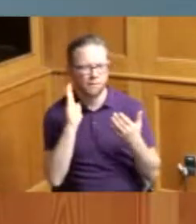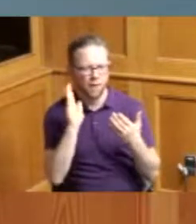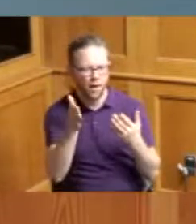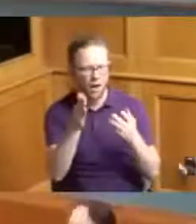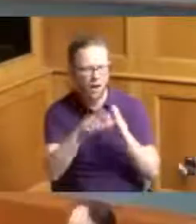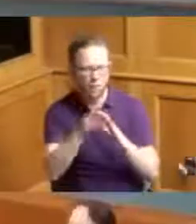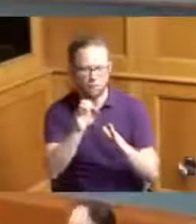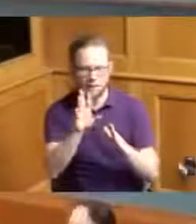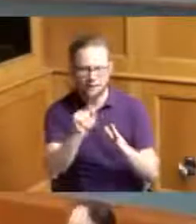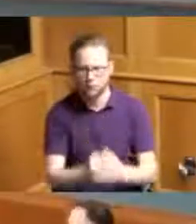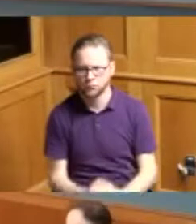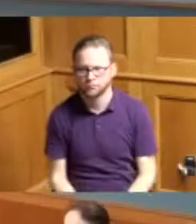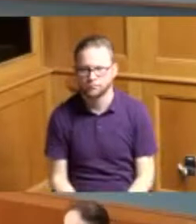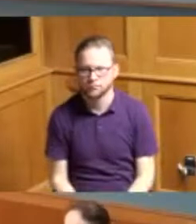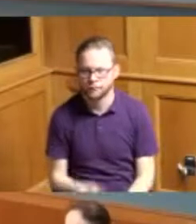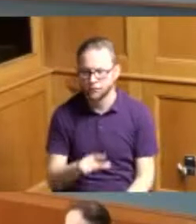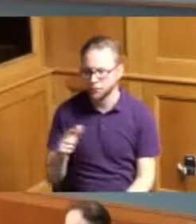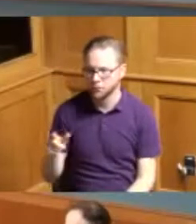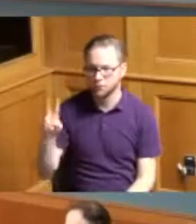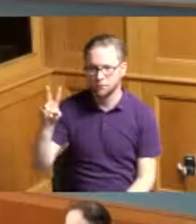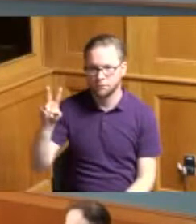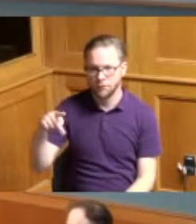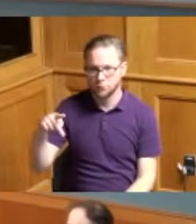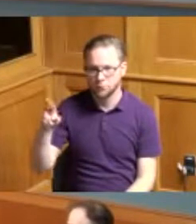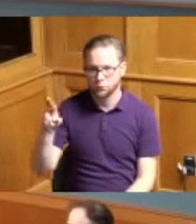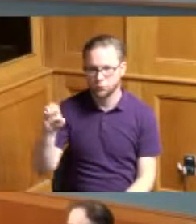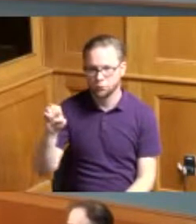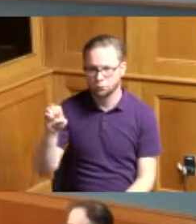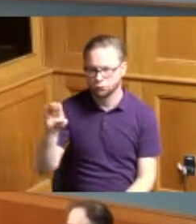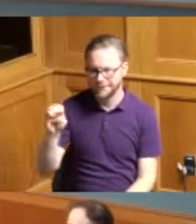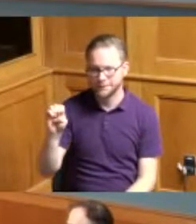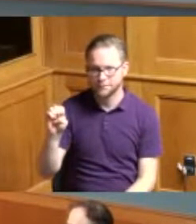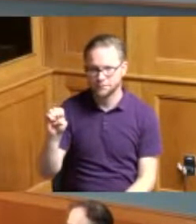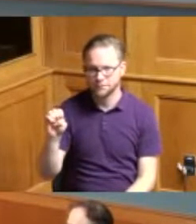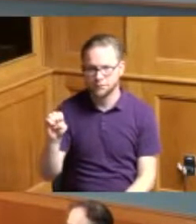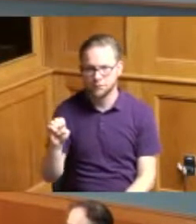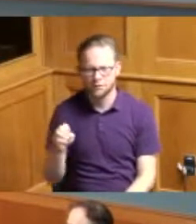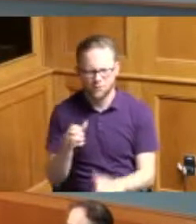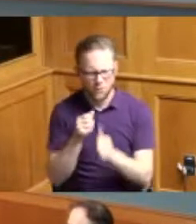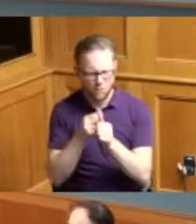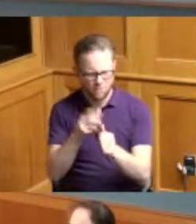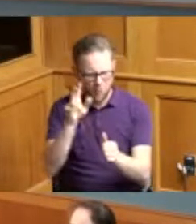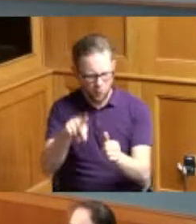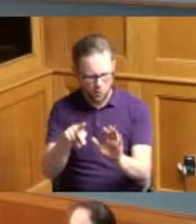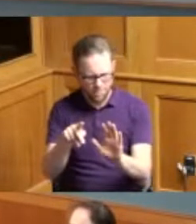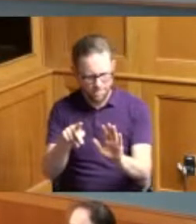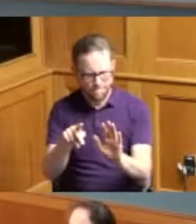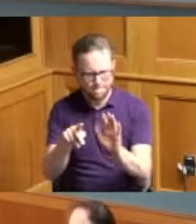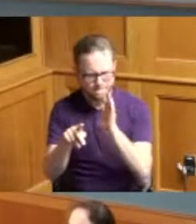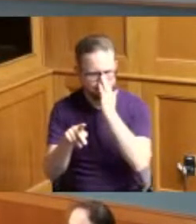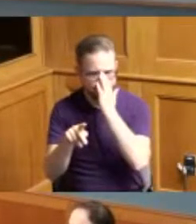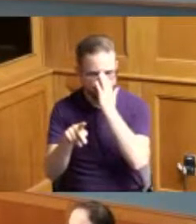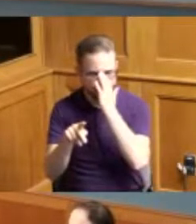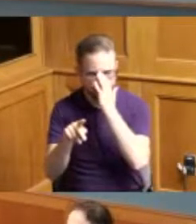President race thank you and just to follow up on that I think Madam President he raised a good